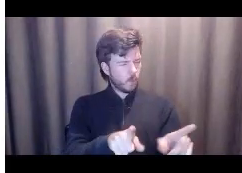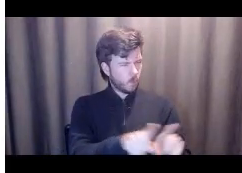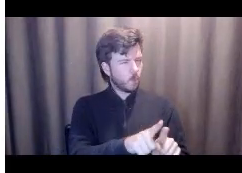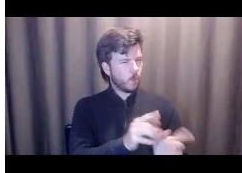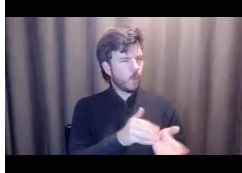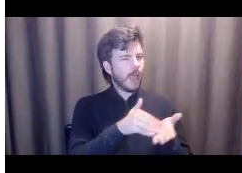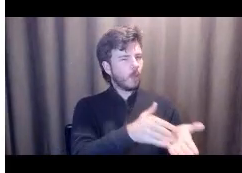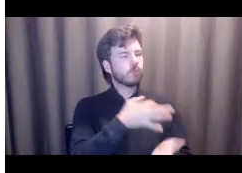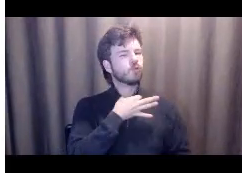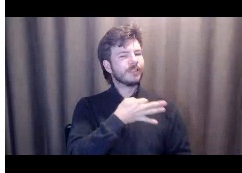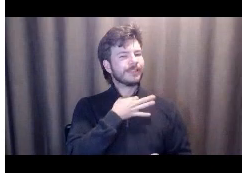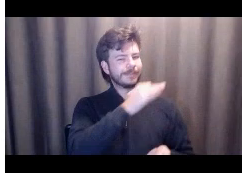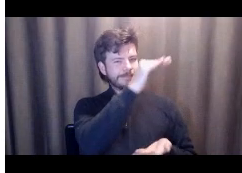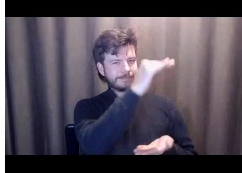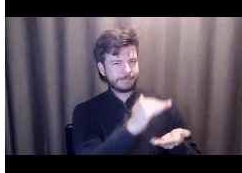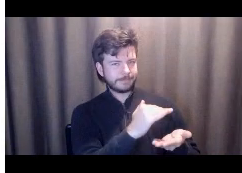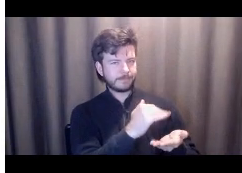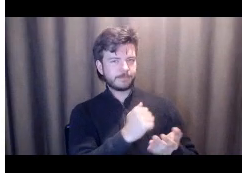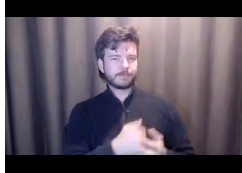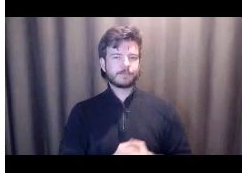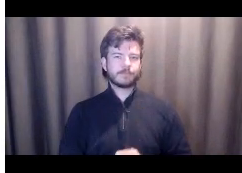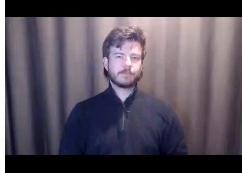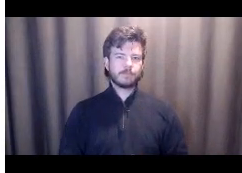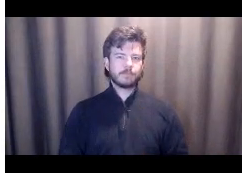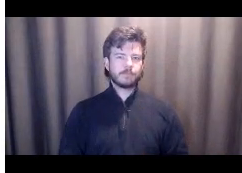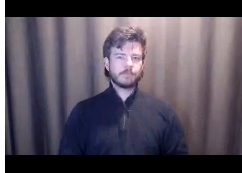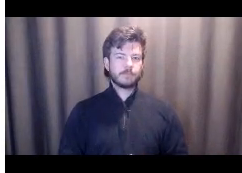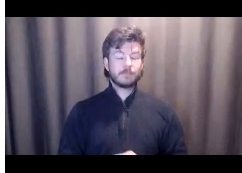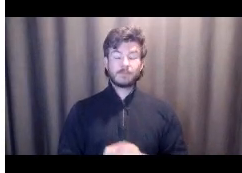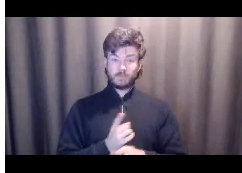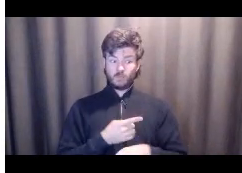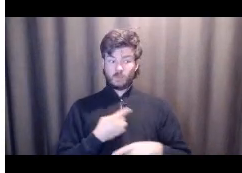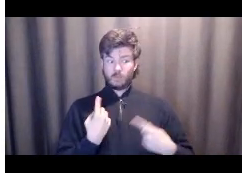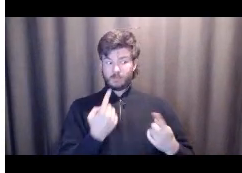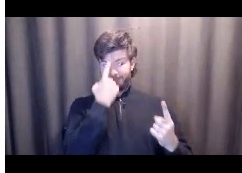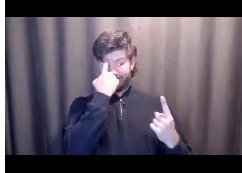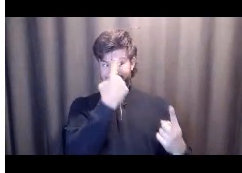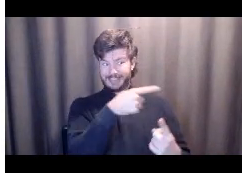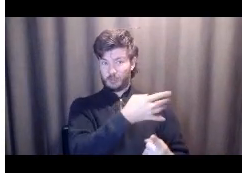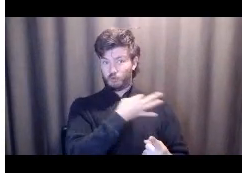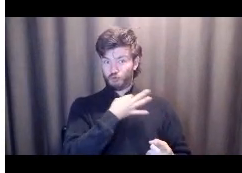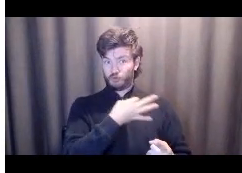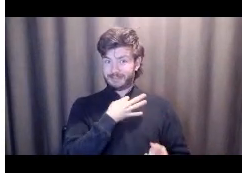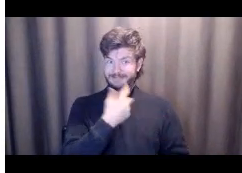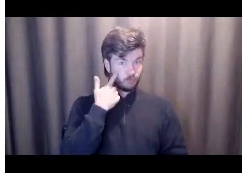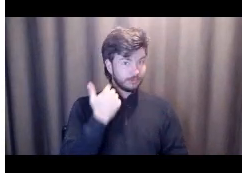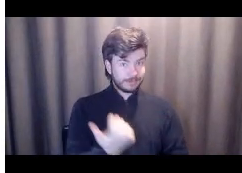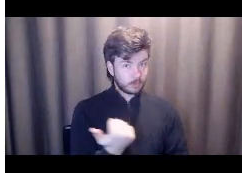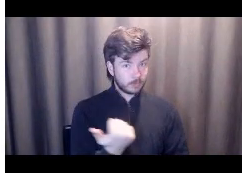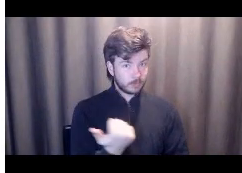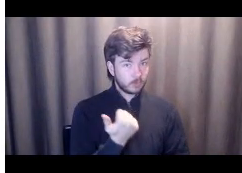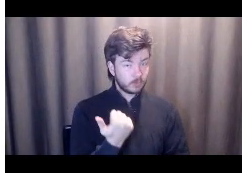If we think there is an unreasonable risk to a participant, or if it's unlikely their funding will